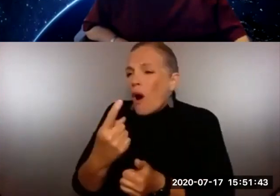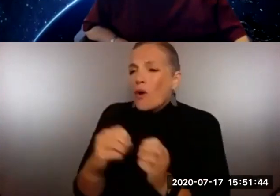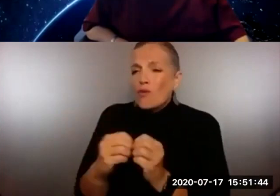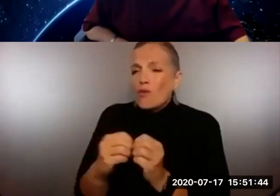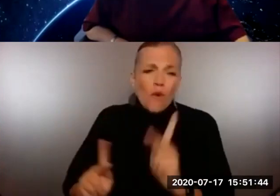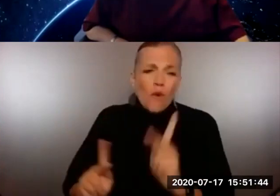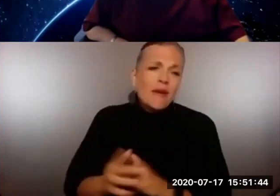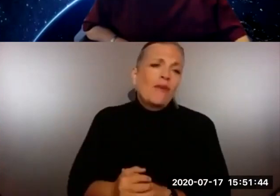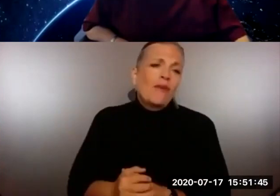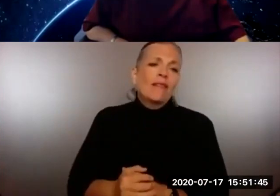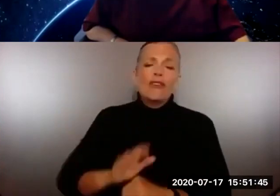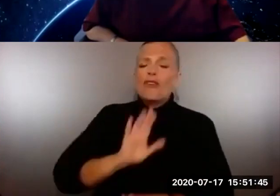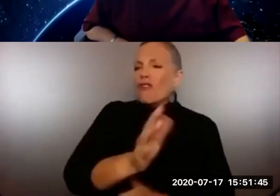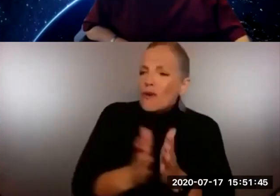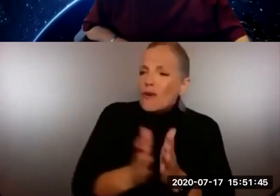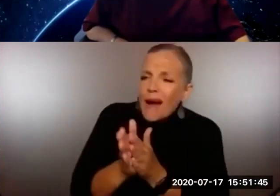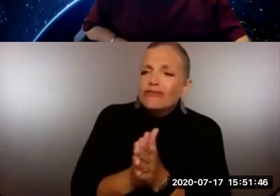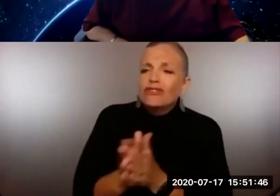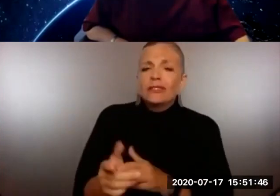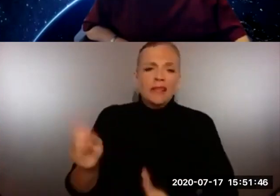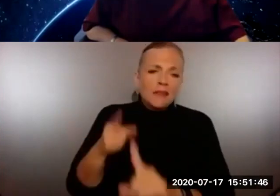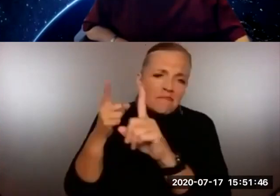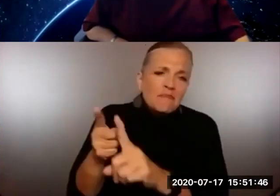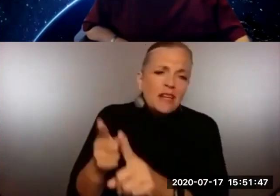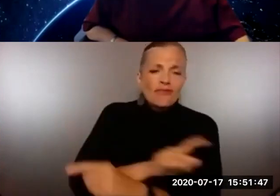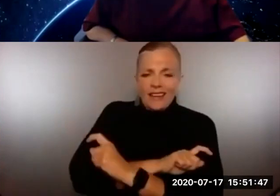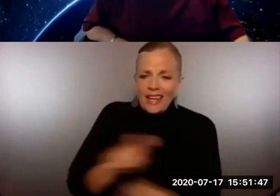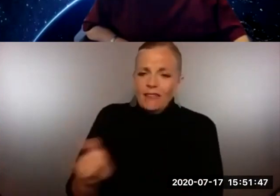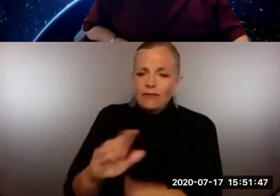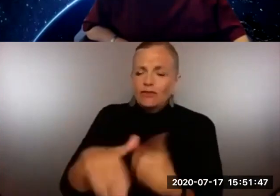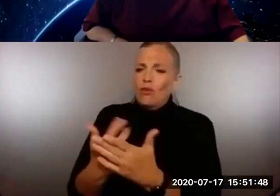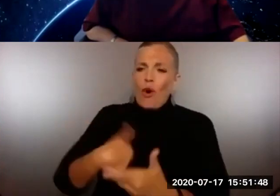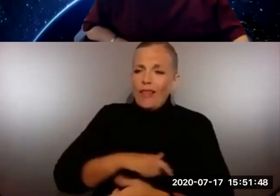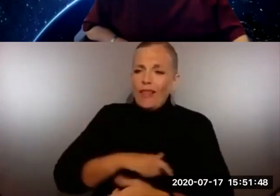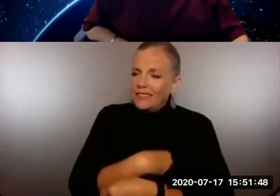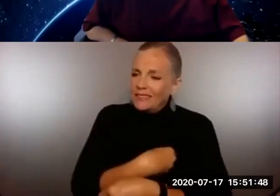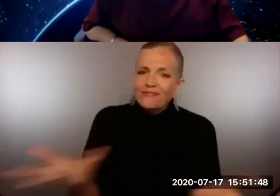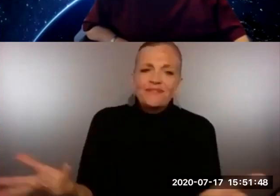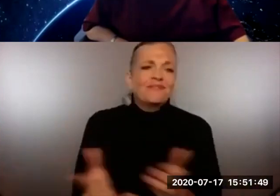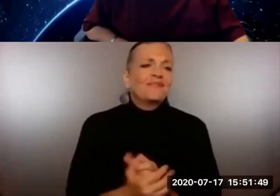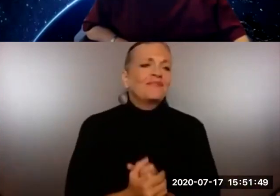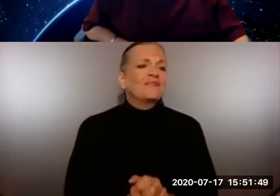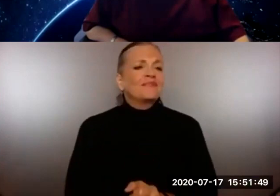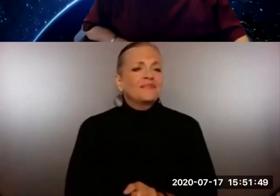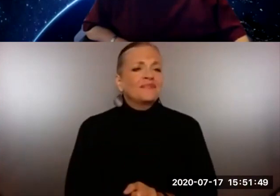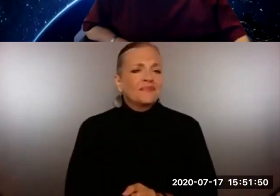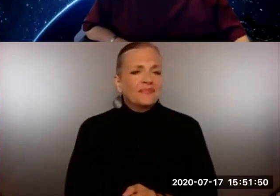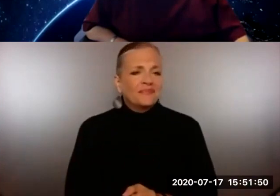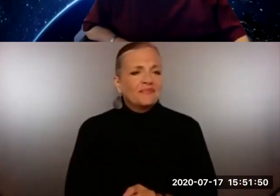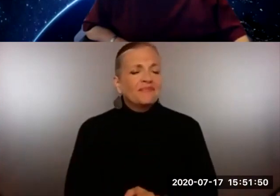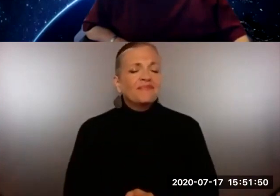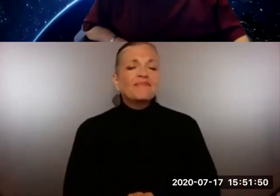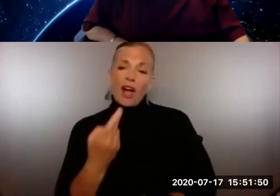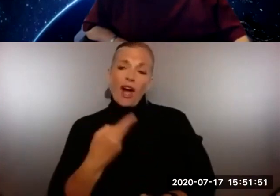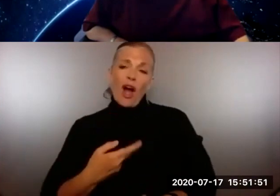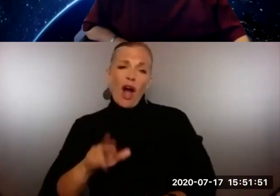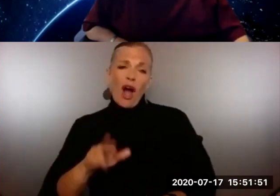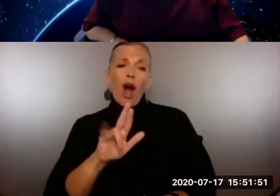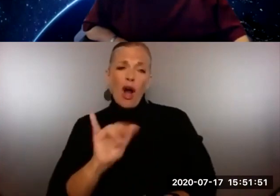Hari will offer more details on the life, times, and career of Judy in a minute.